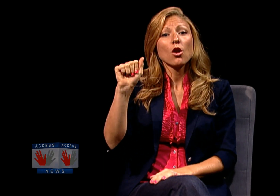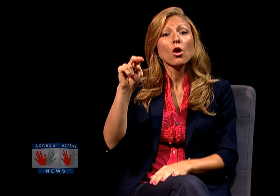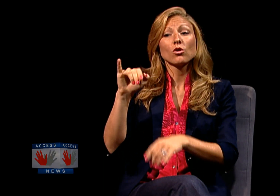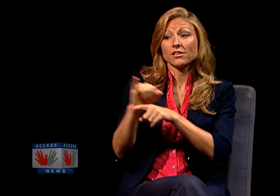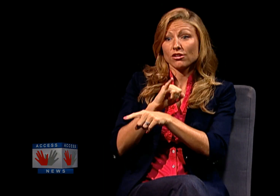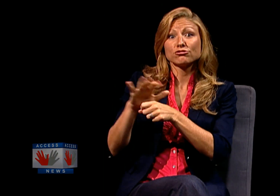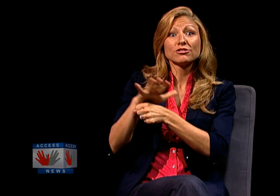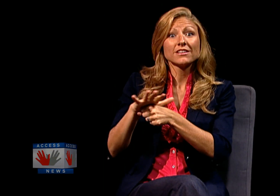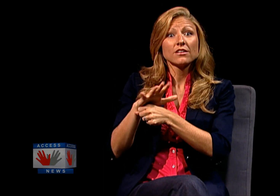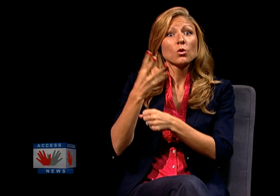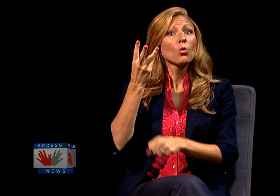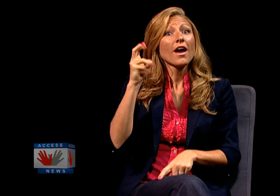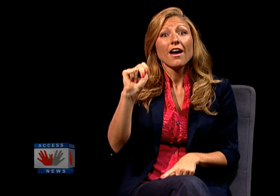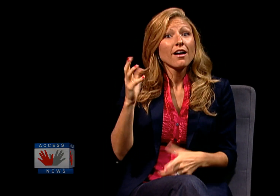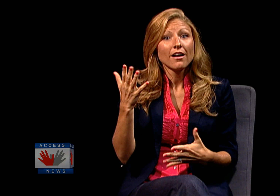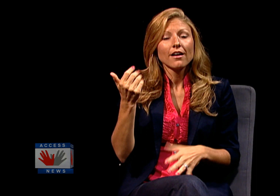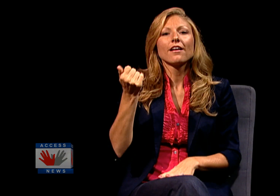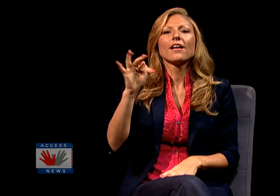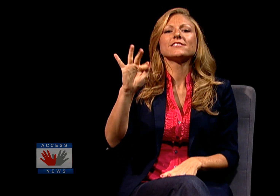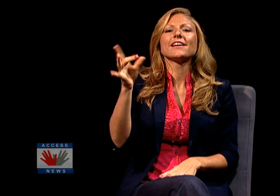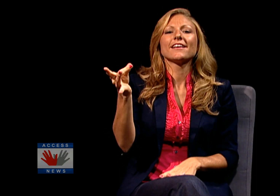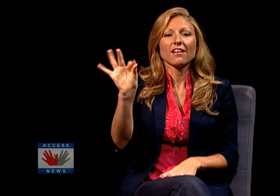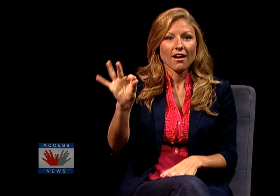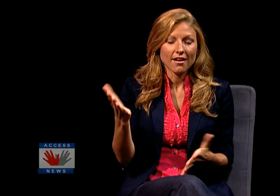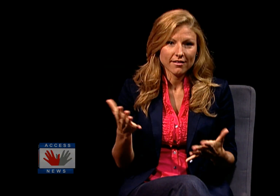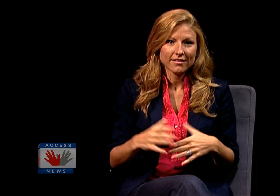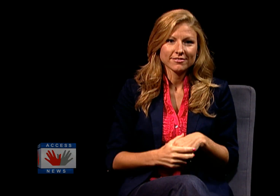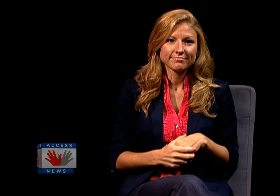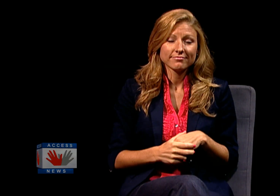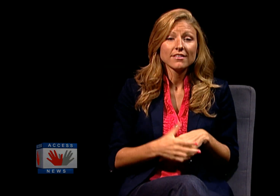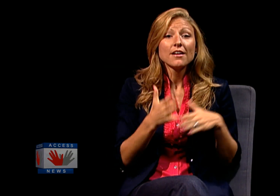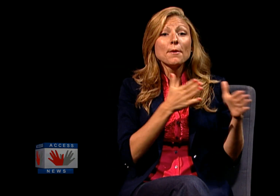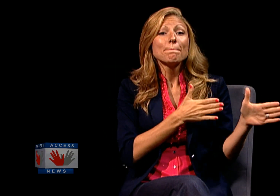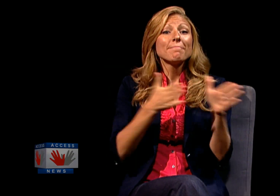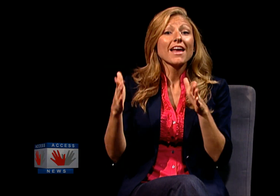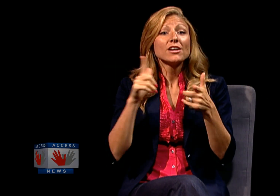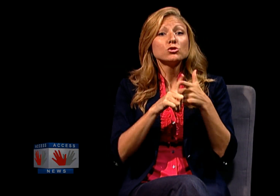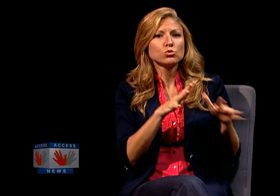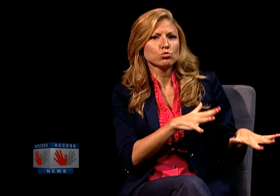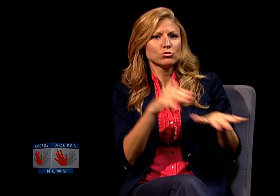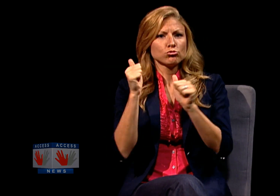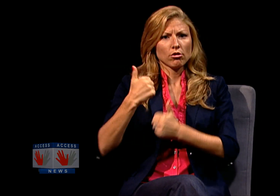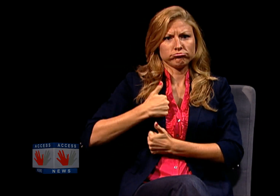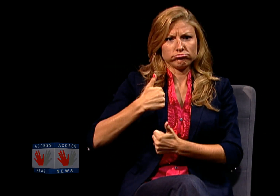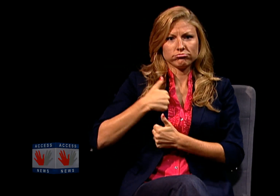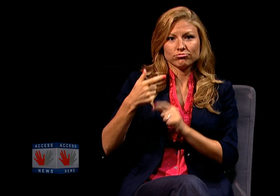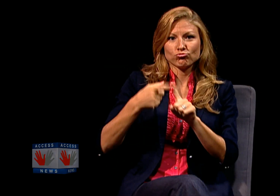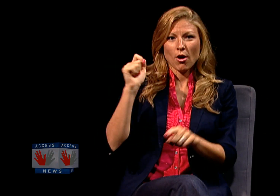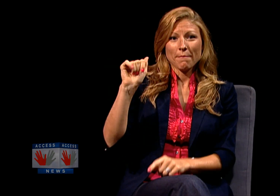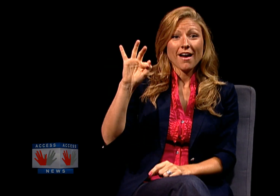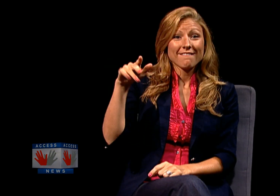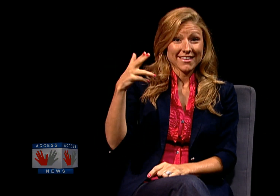VOTED BY CONGRESS FROM 1989. PLANS TO WITHDRAW FROM AFGHANISTAN ARE MADE